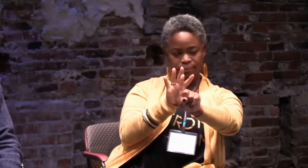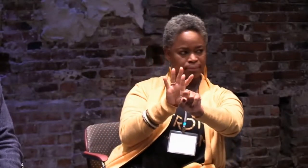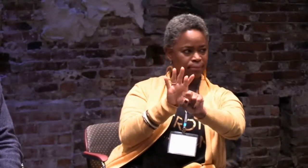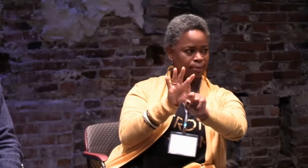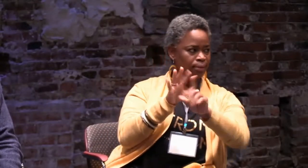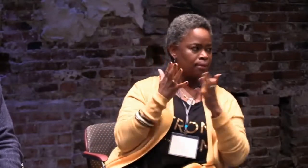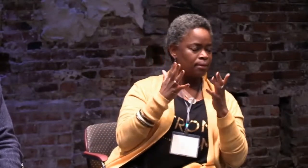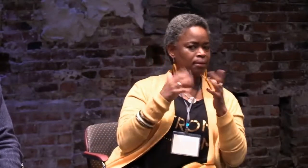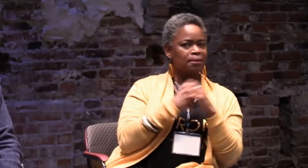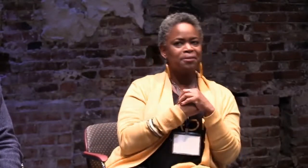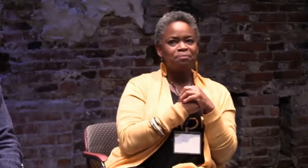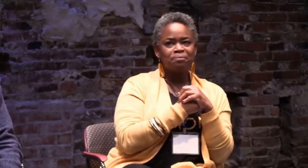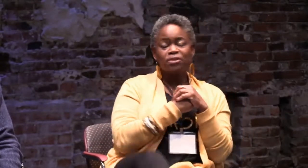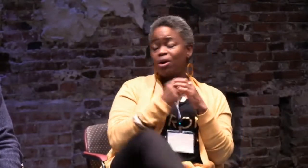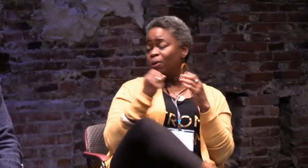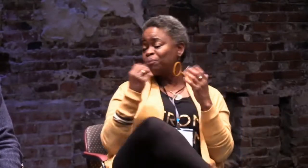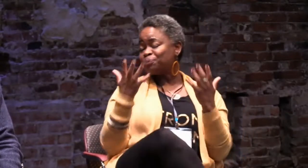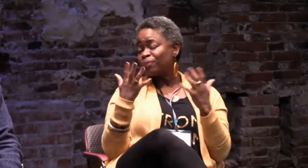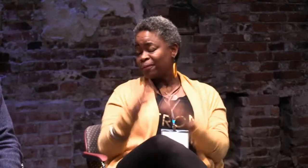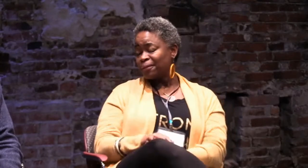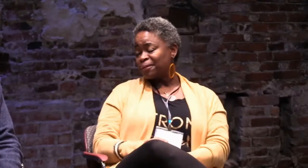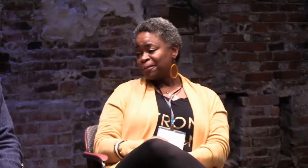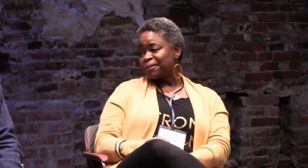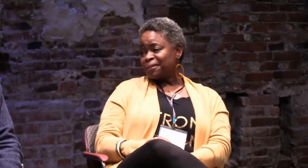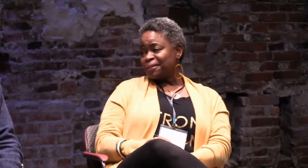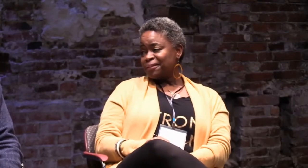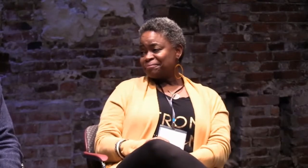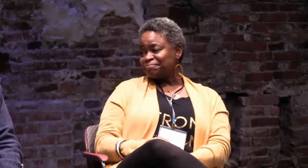There is a congress behind me. So there you are.